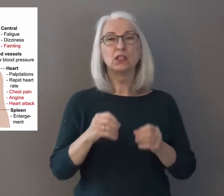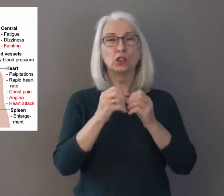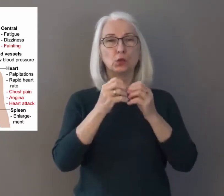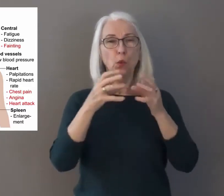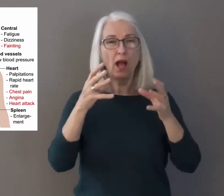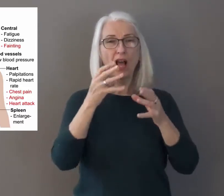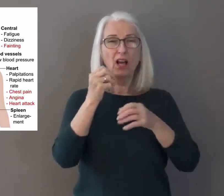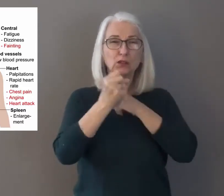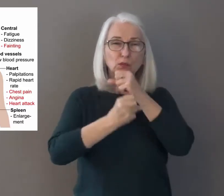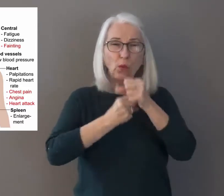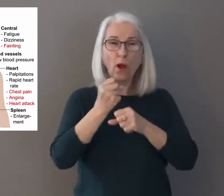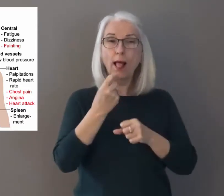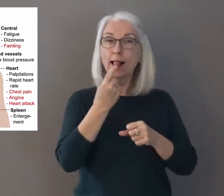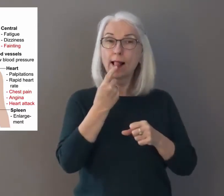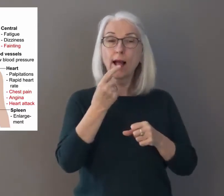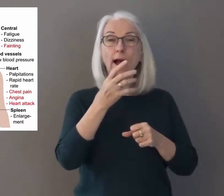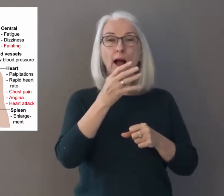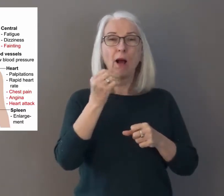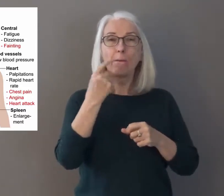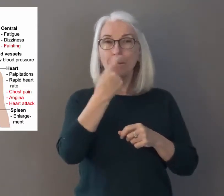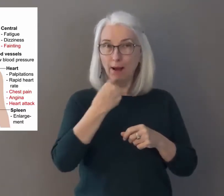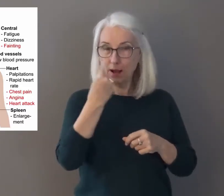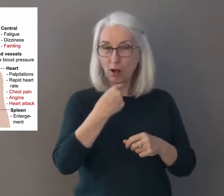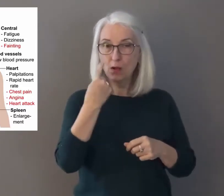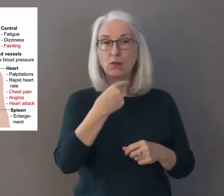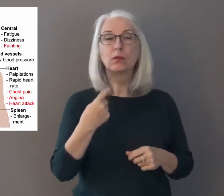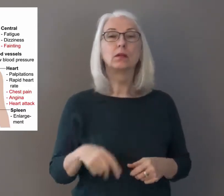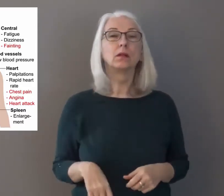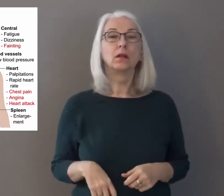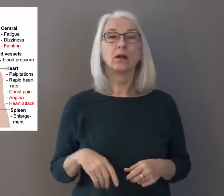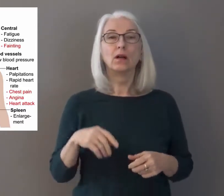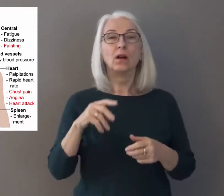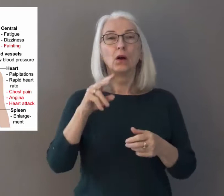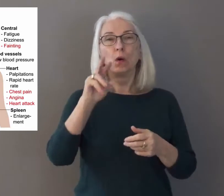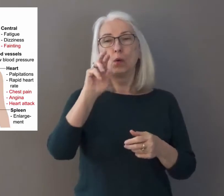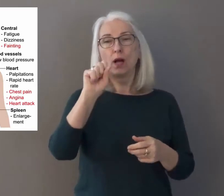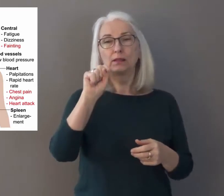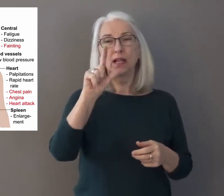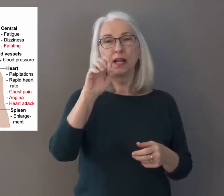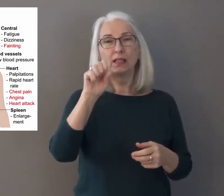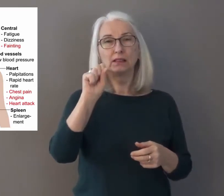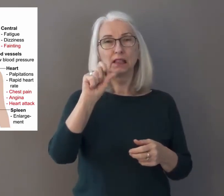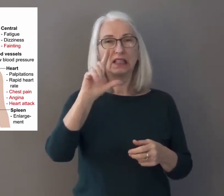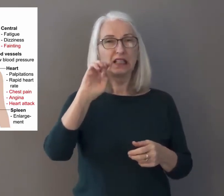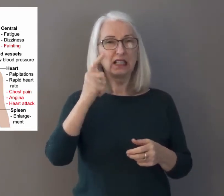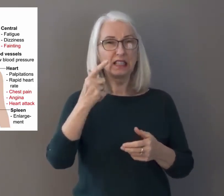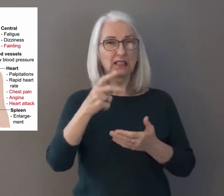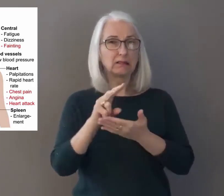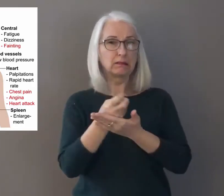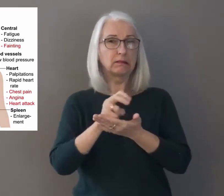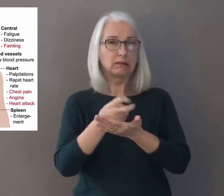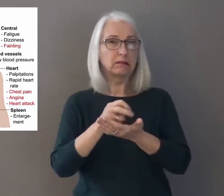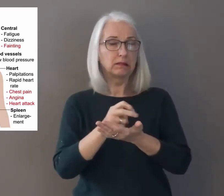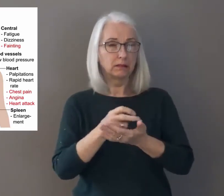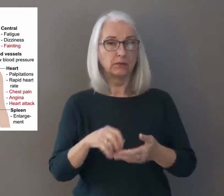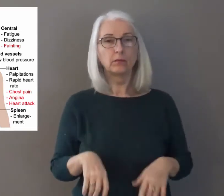Swelling and Soreness of the Tongue and Mouth Restless Leg Syndrome